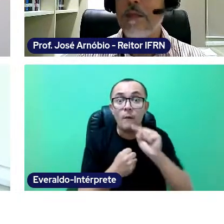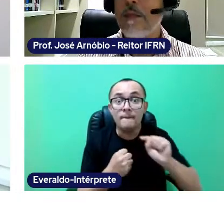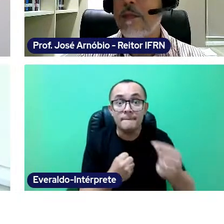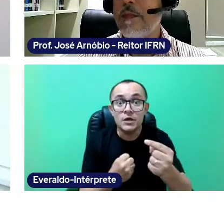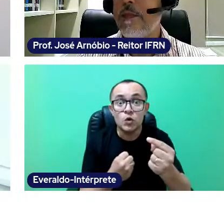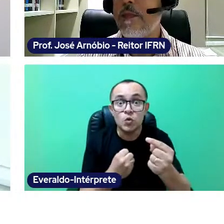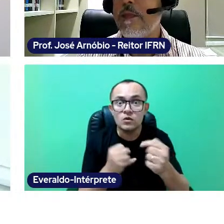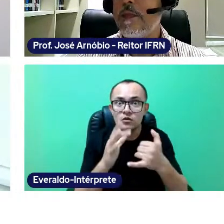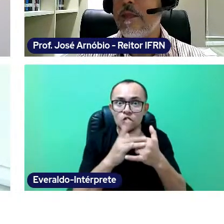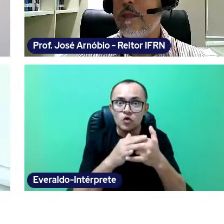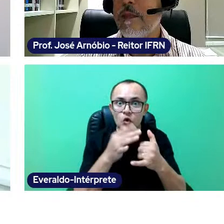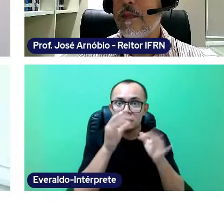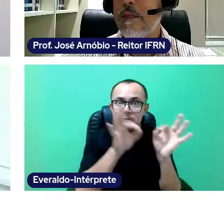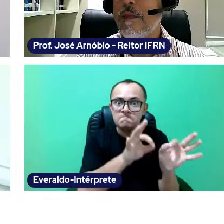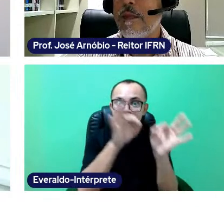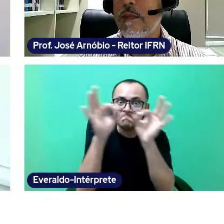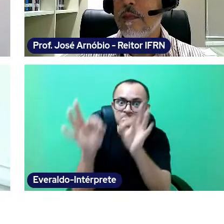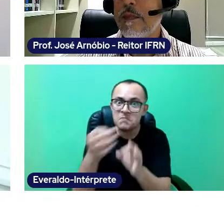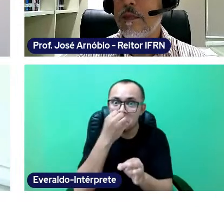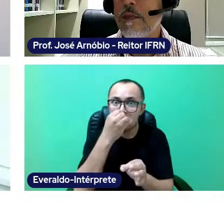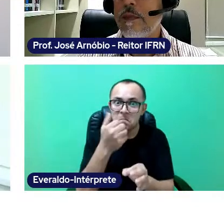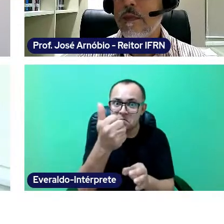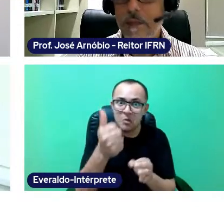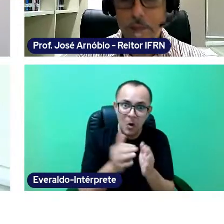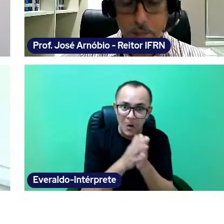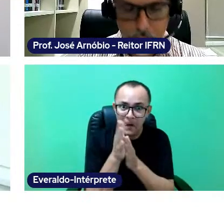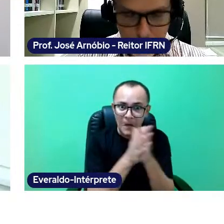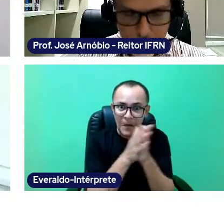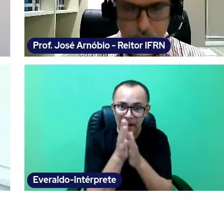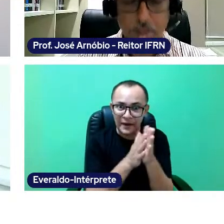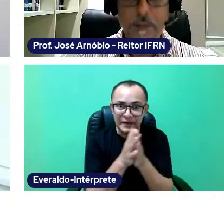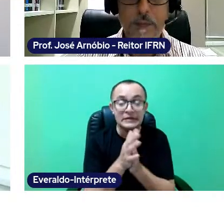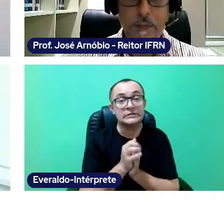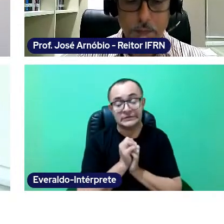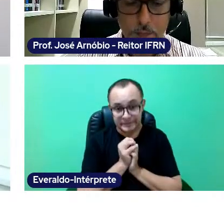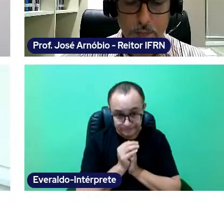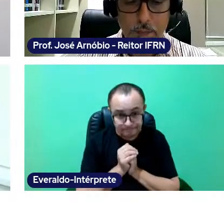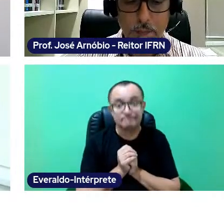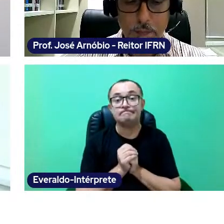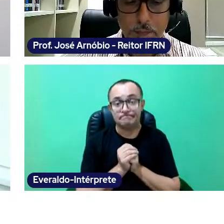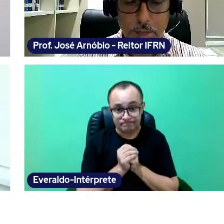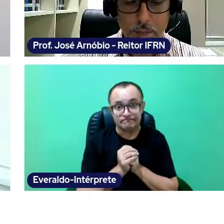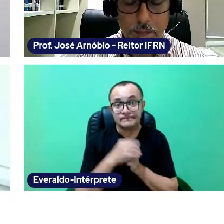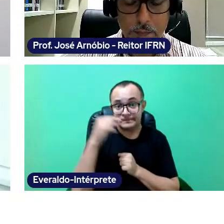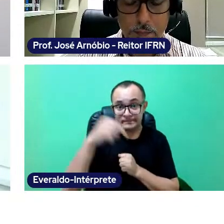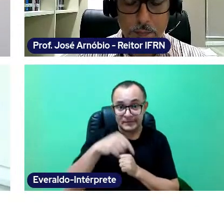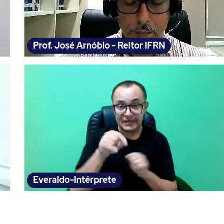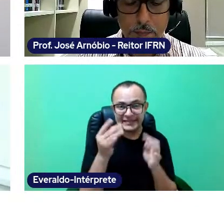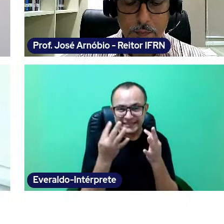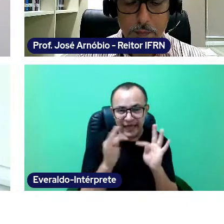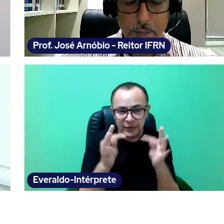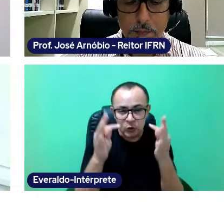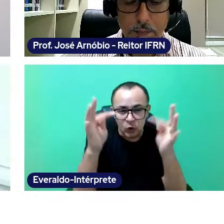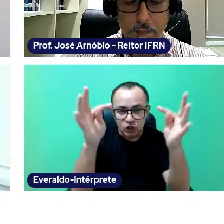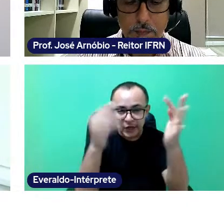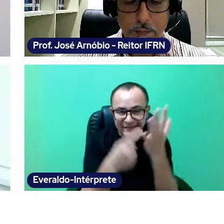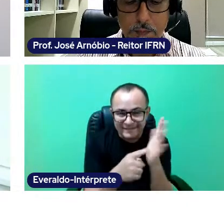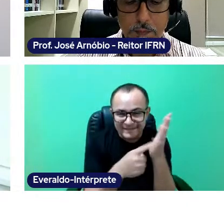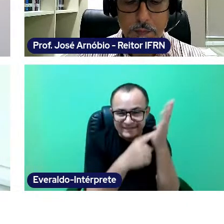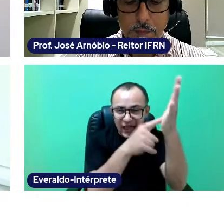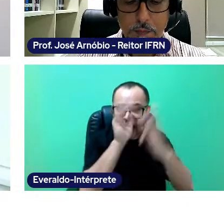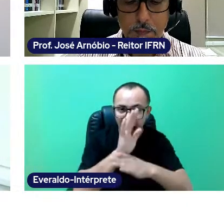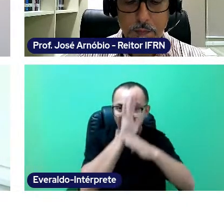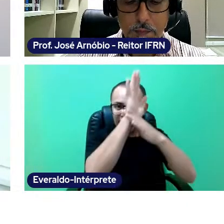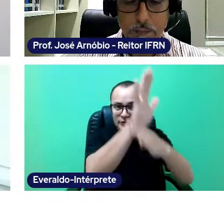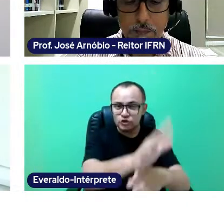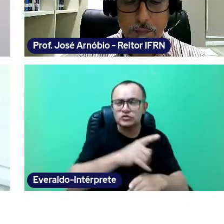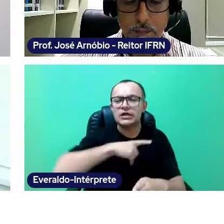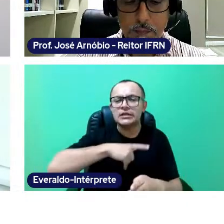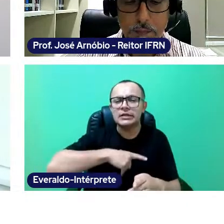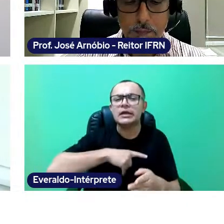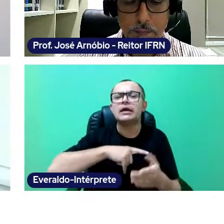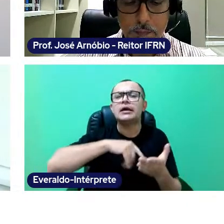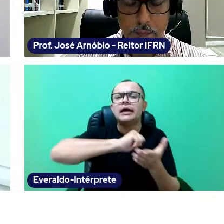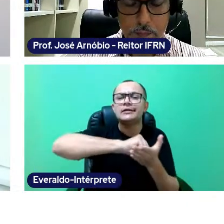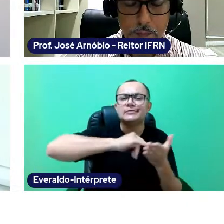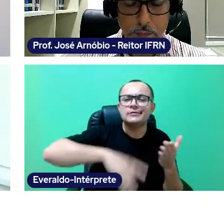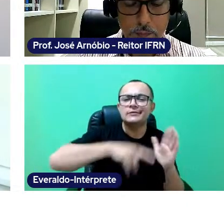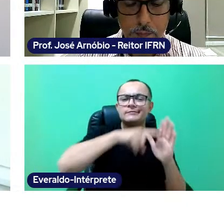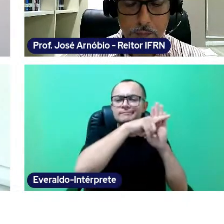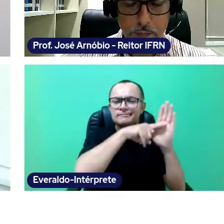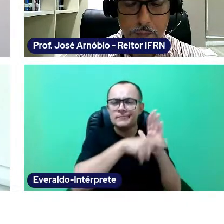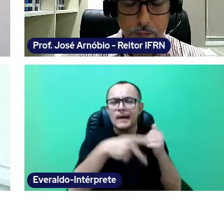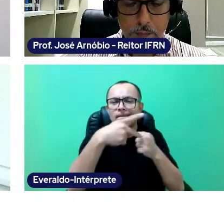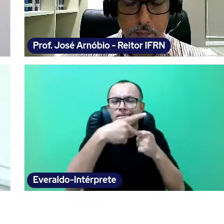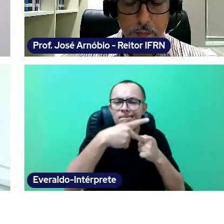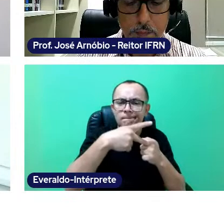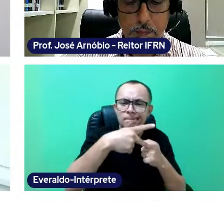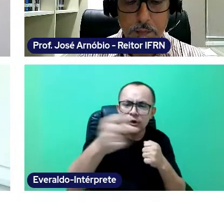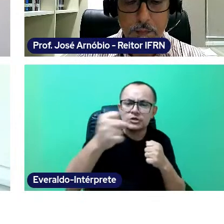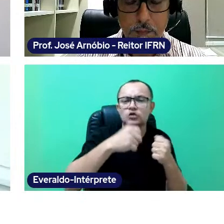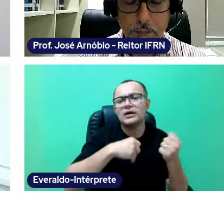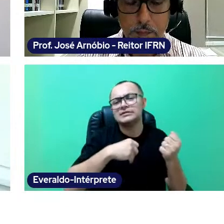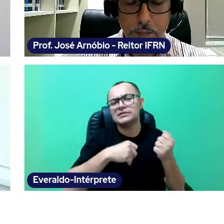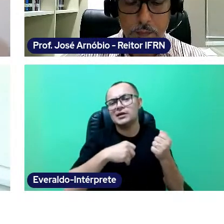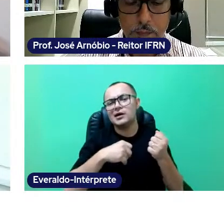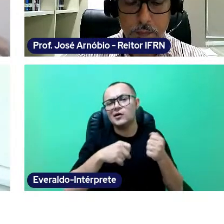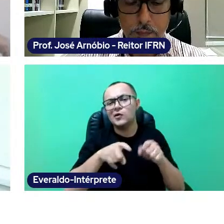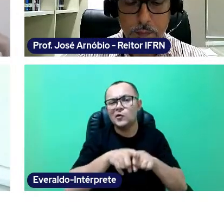Once more we prove this huge range of propagation that digital recourses allow us to have in our research, innovation, extension, post-graduation activities in our federal education network.